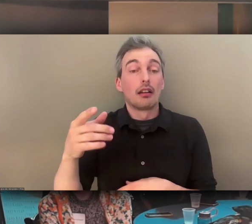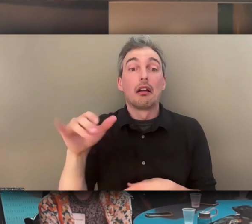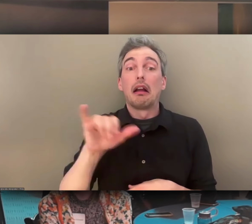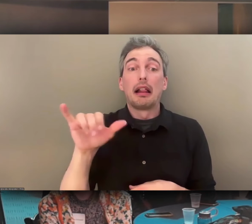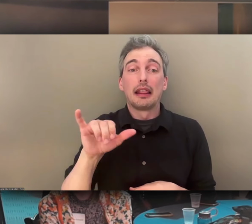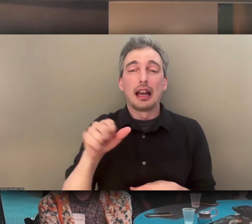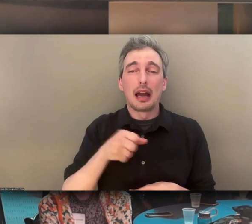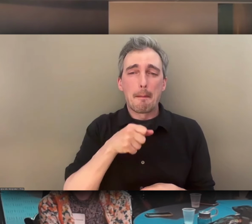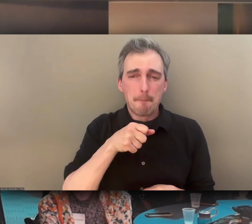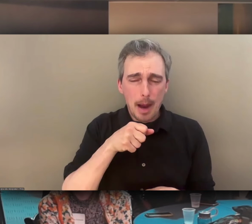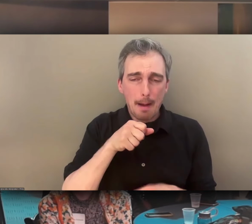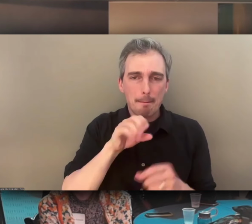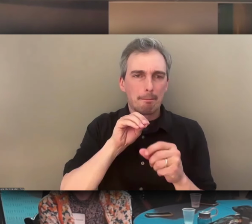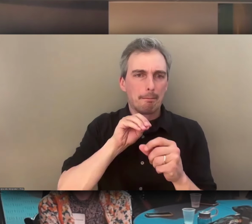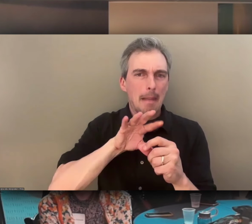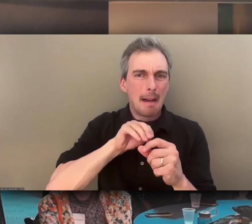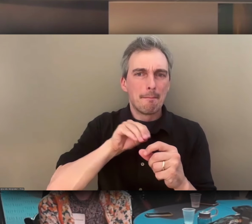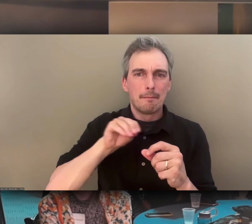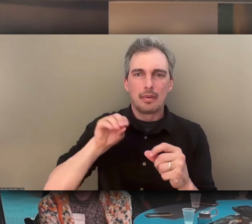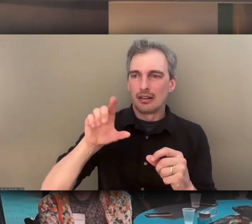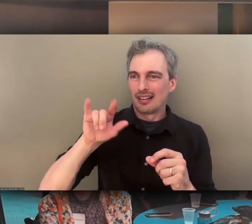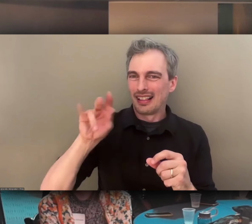you could have something that automates those things away.